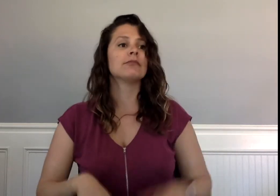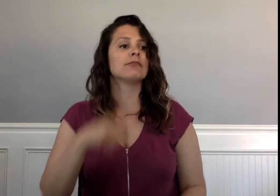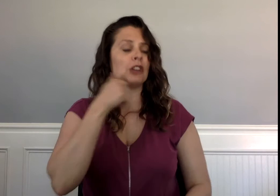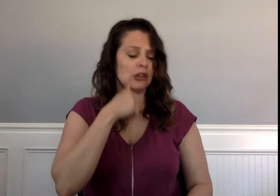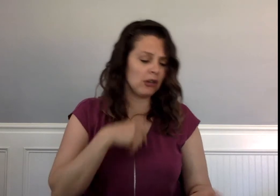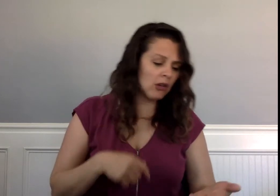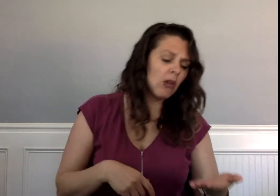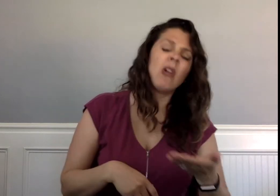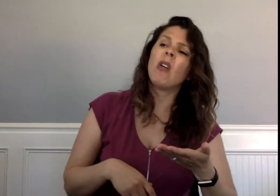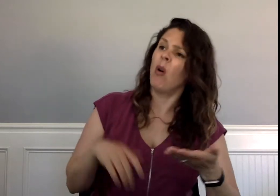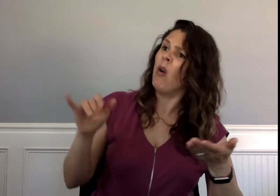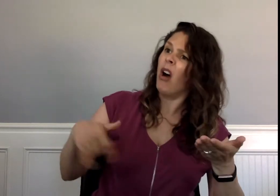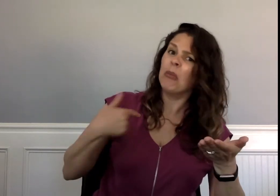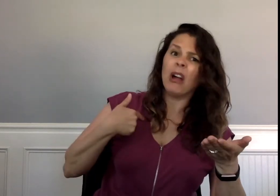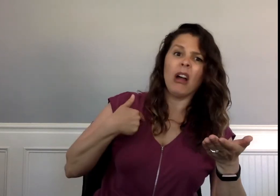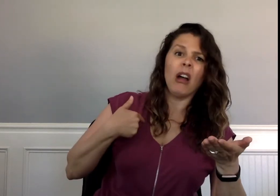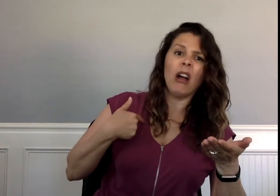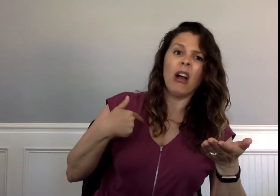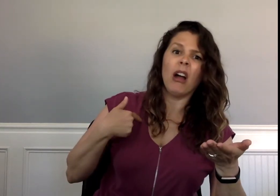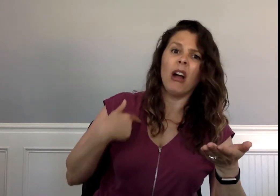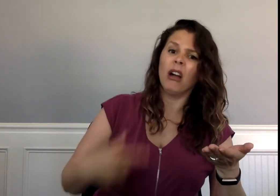The girl pointed to herself.